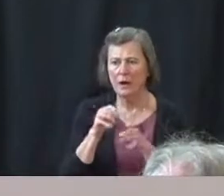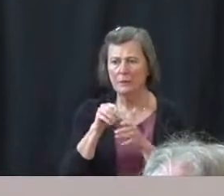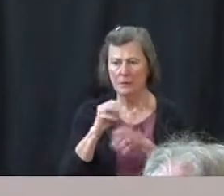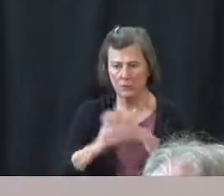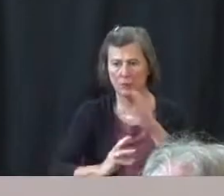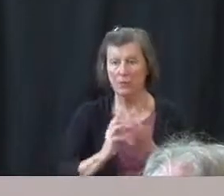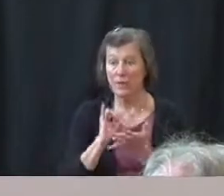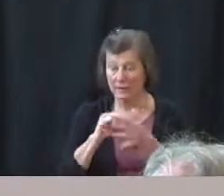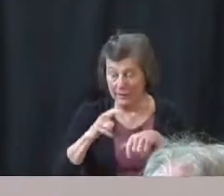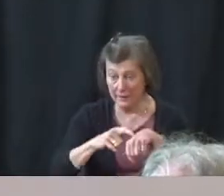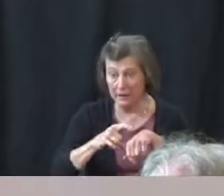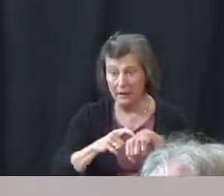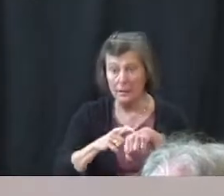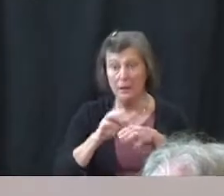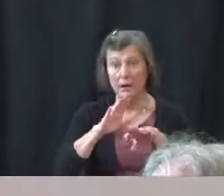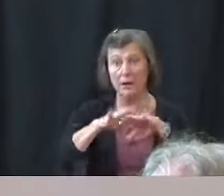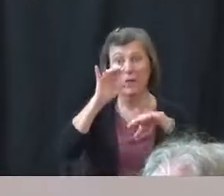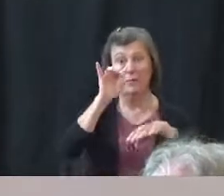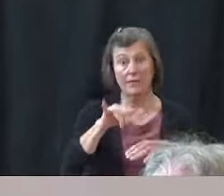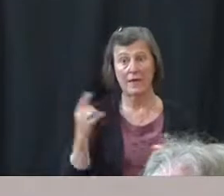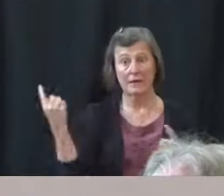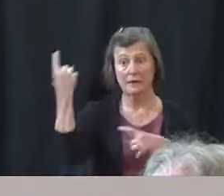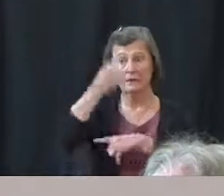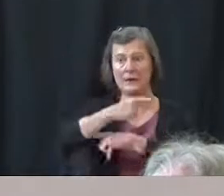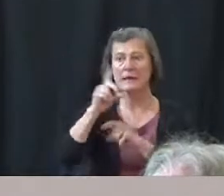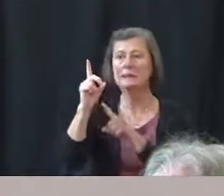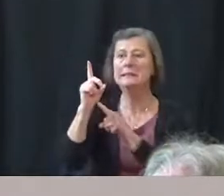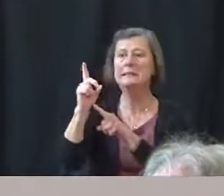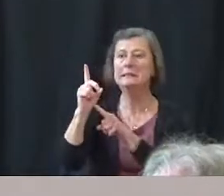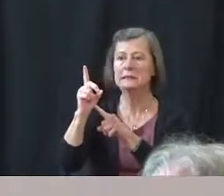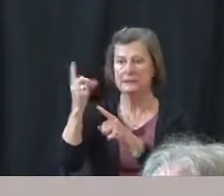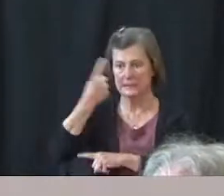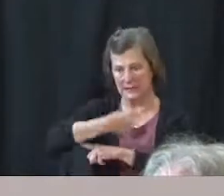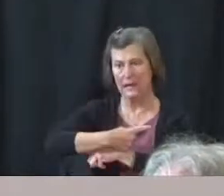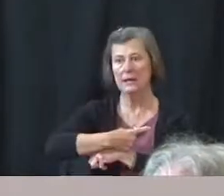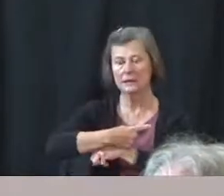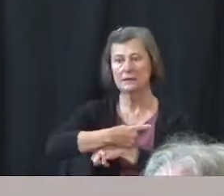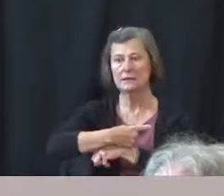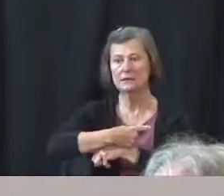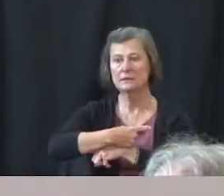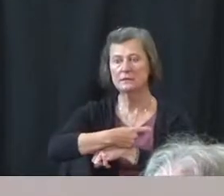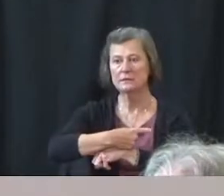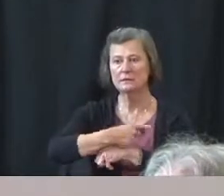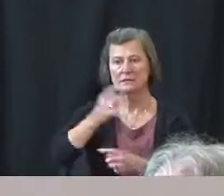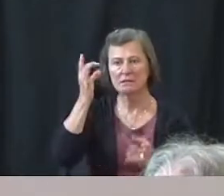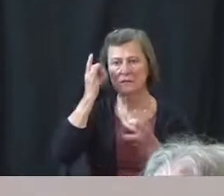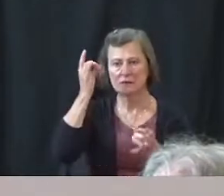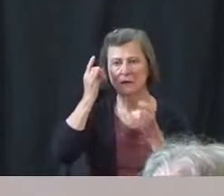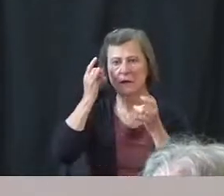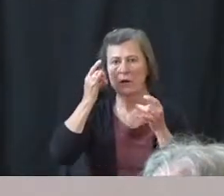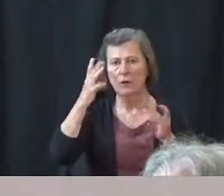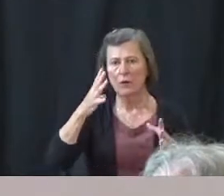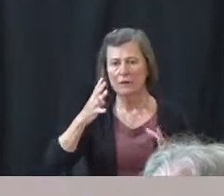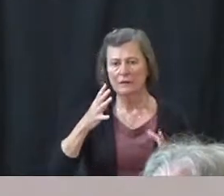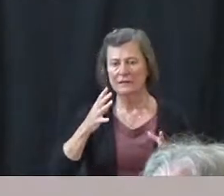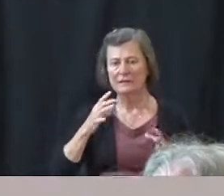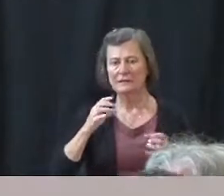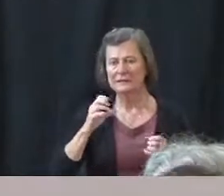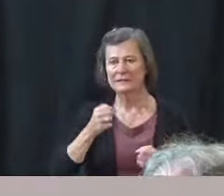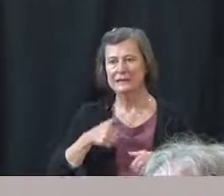And on that date was D-day; tremendous courage and sacrifice of so many people to help overturn